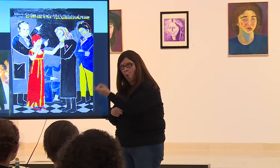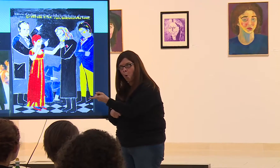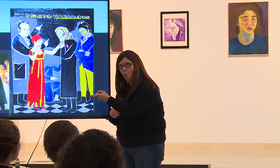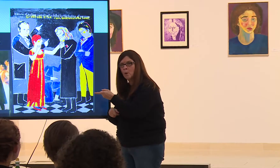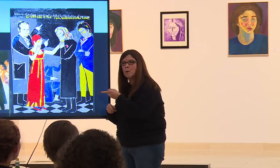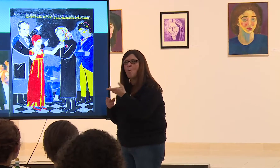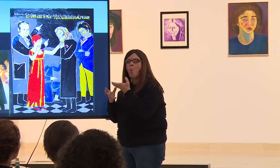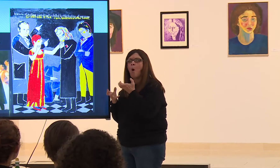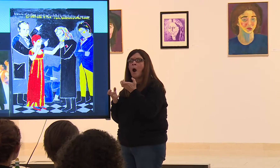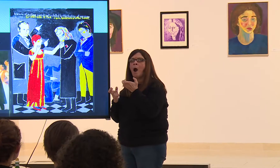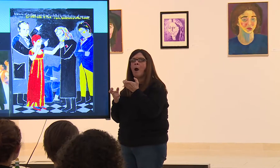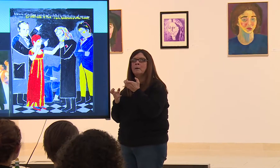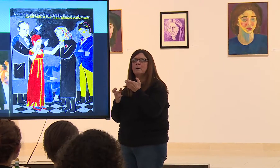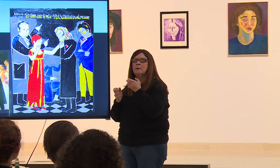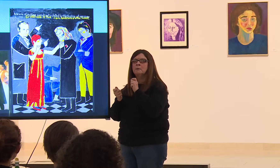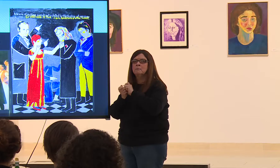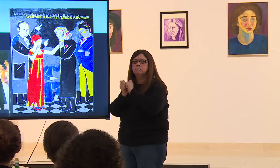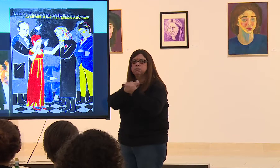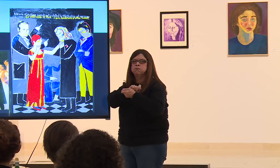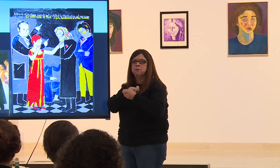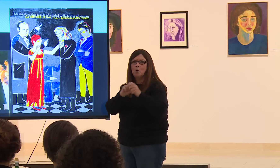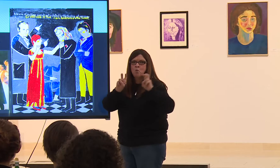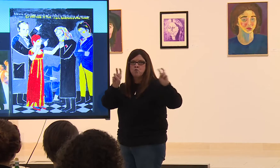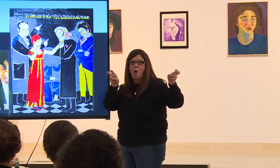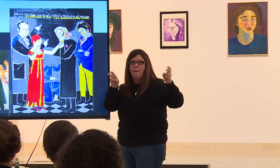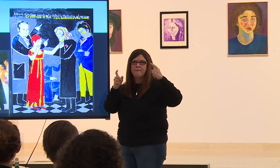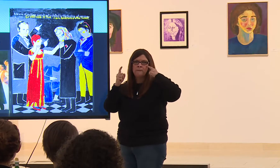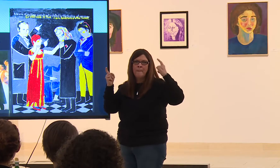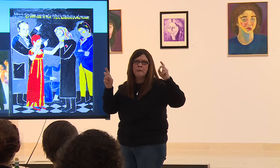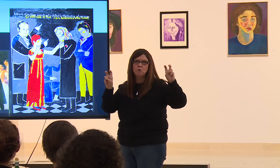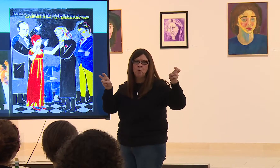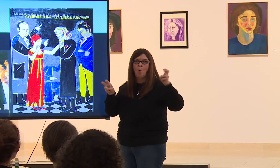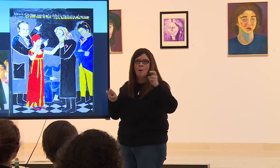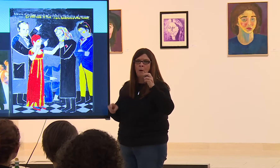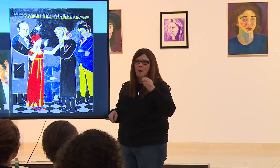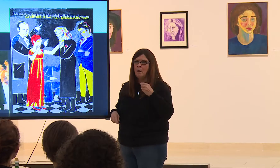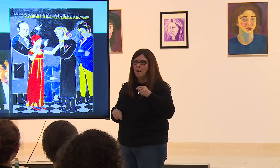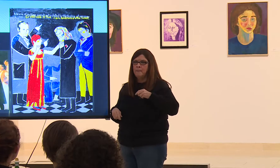Sicard said he wanted to change this famous quote.